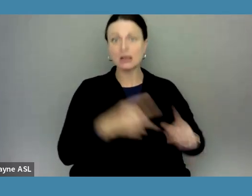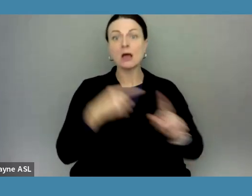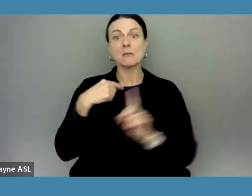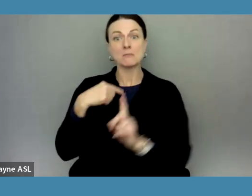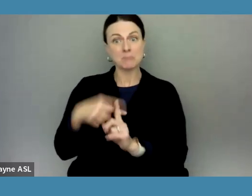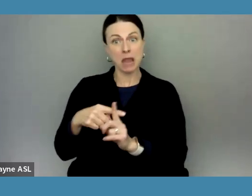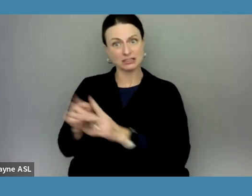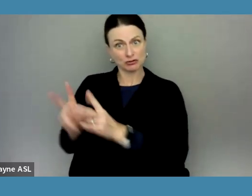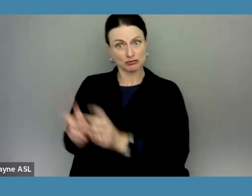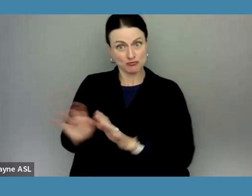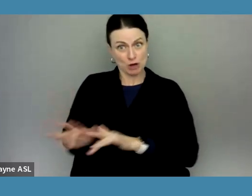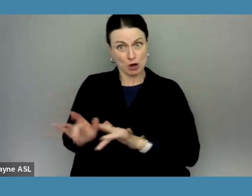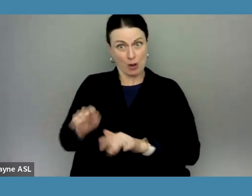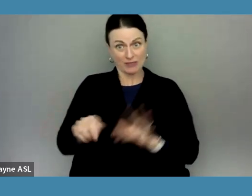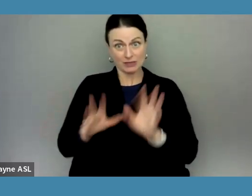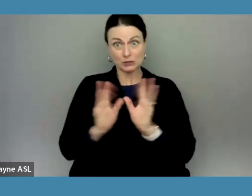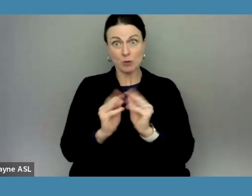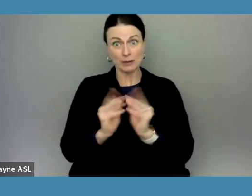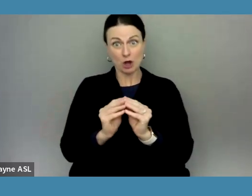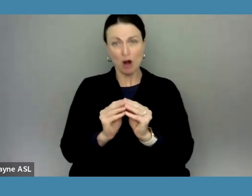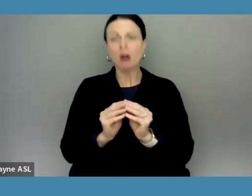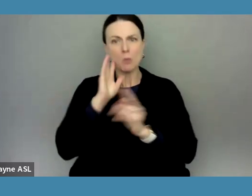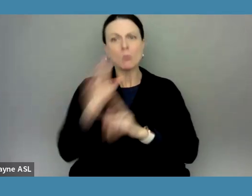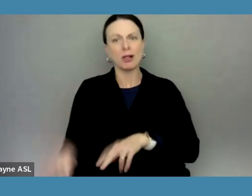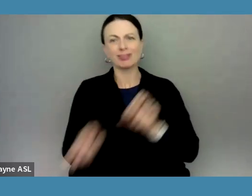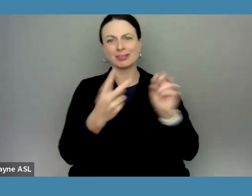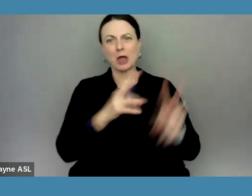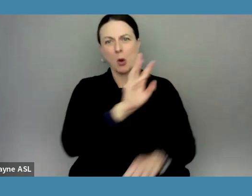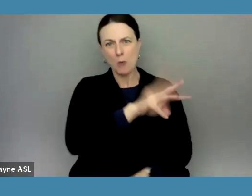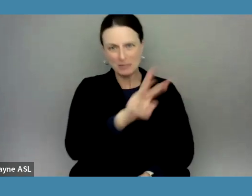of this webinar available on our website and YouTube channel.